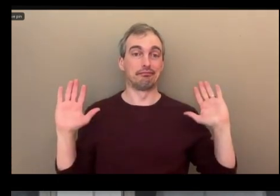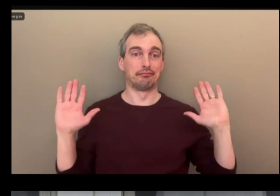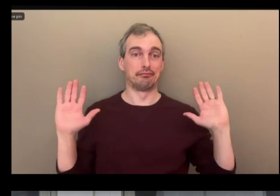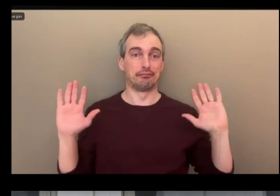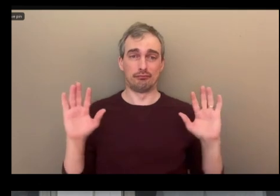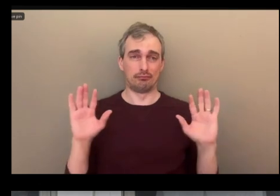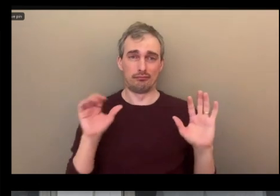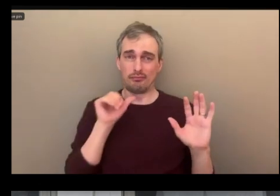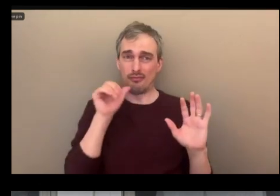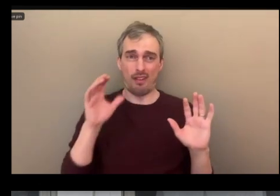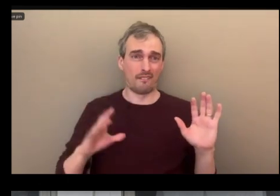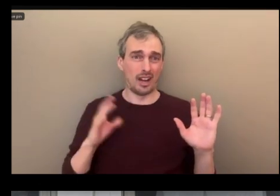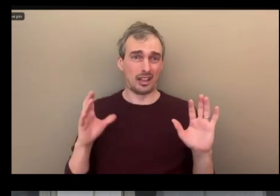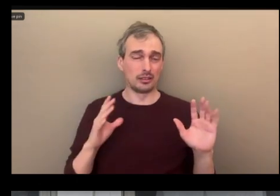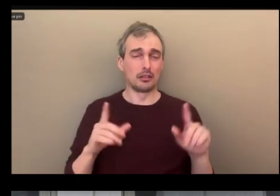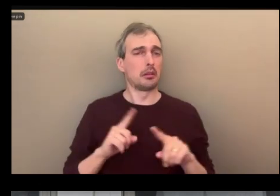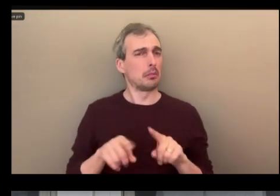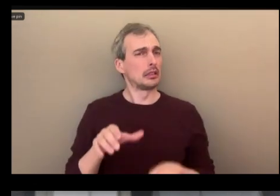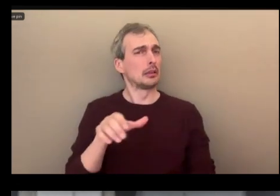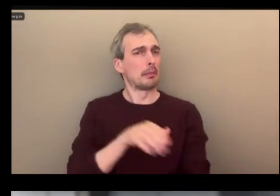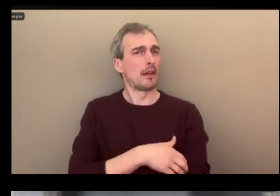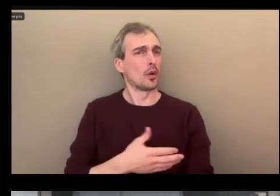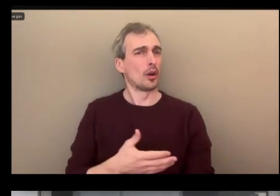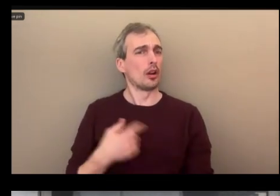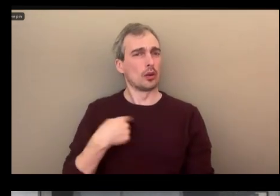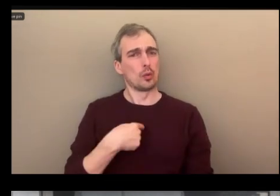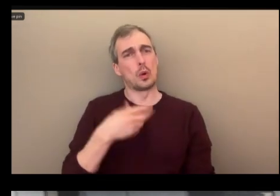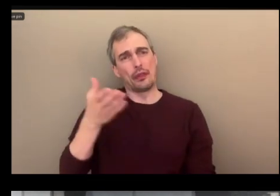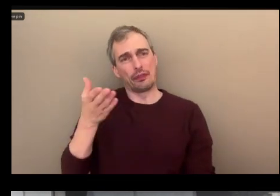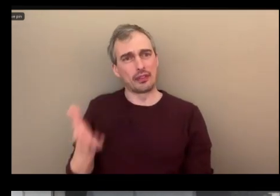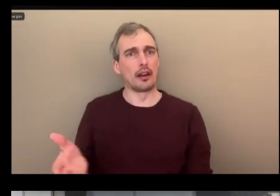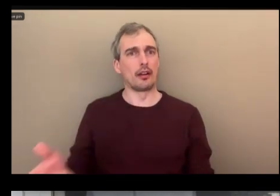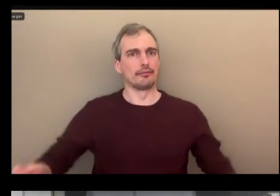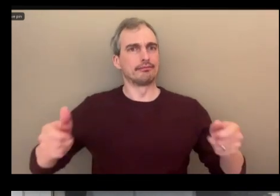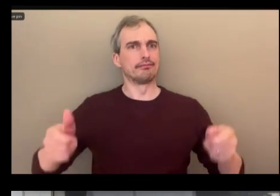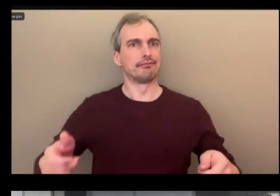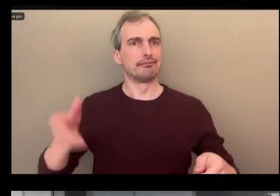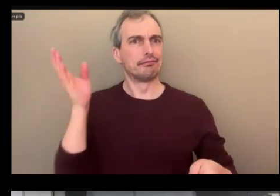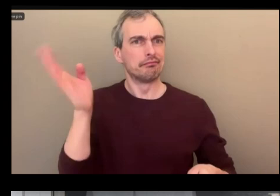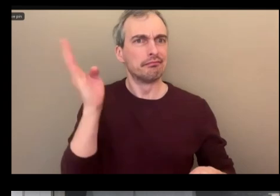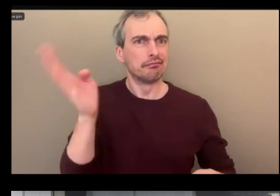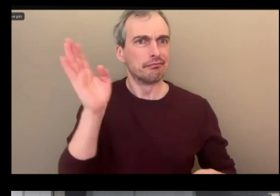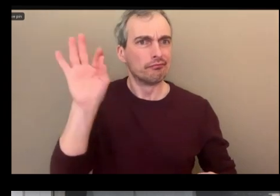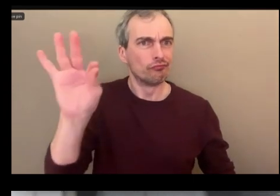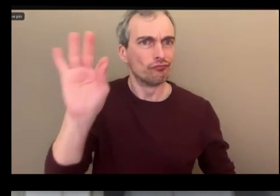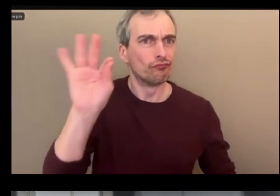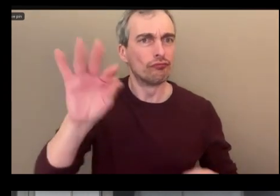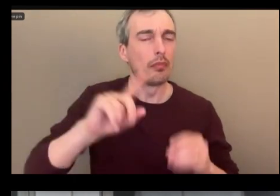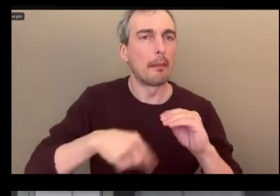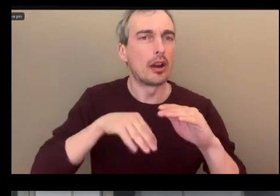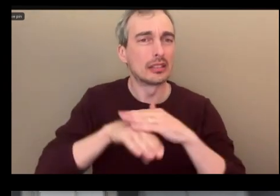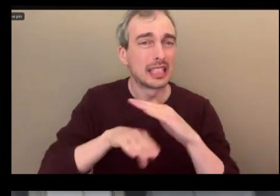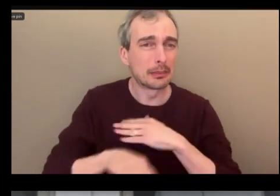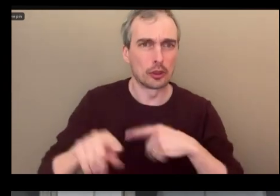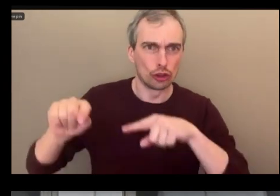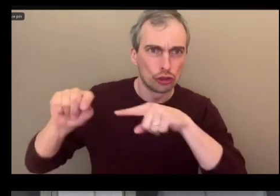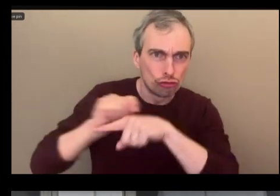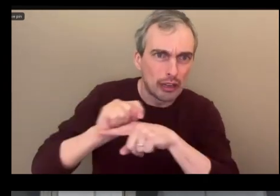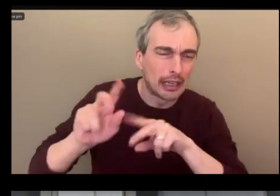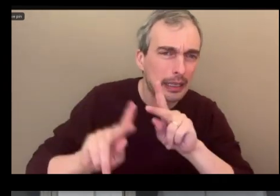talk about the importance of accessibility and why it's important. Again, training people when we need to, on the different aspects of WCAG and other